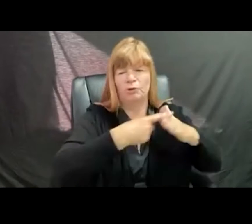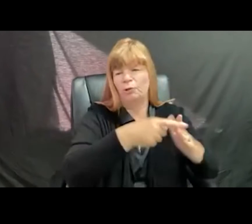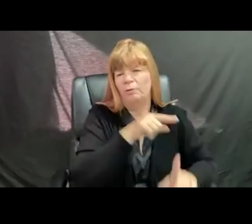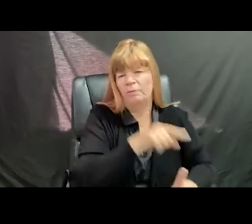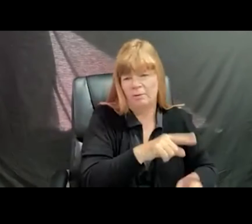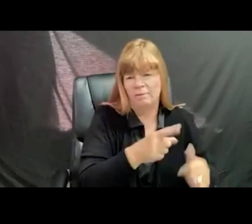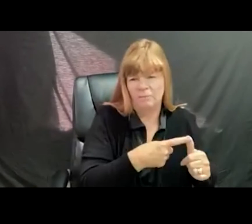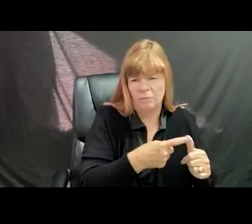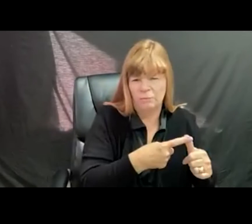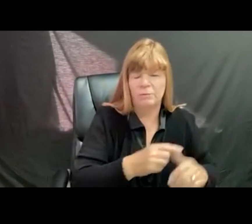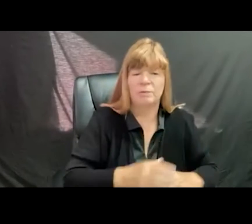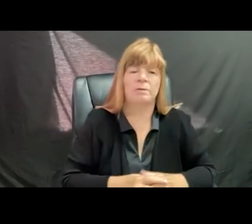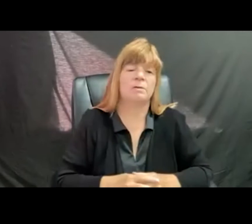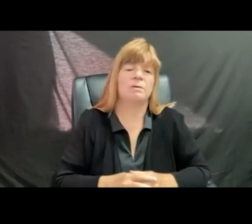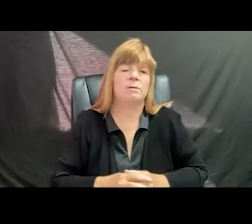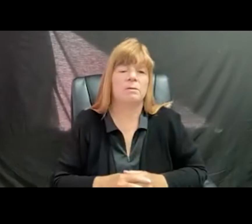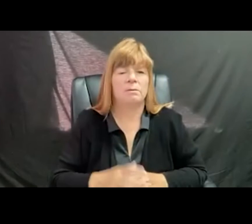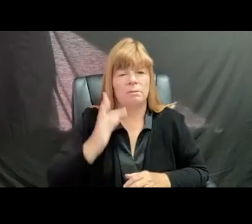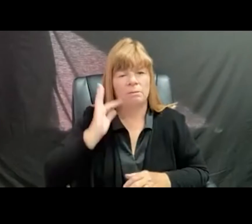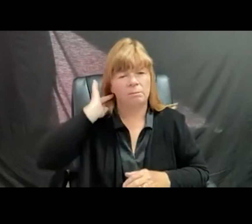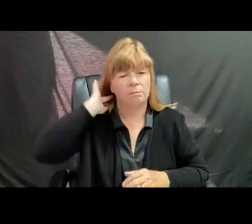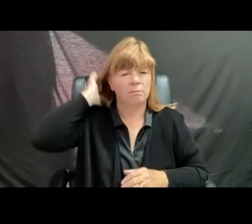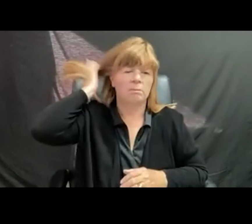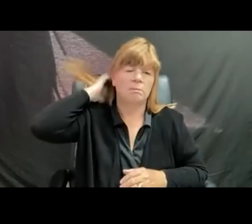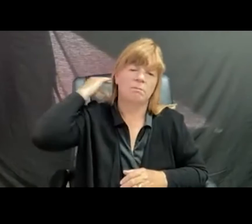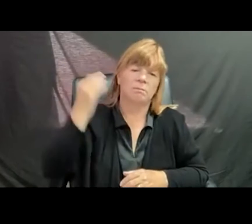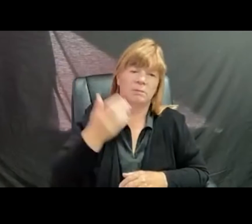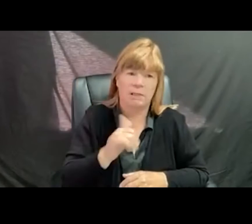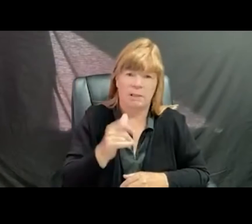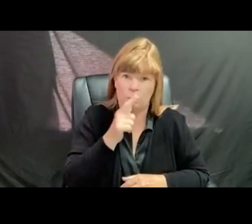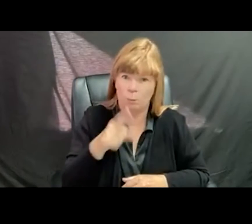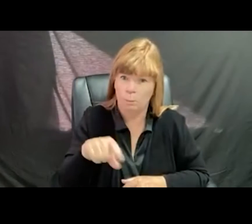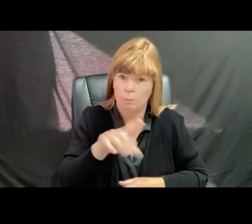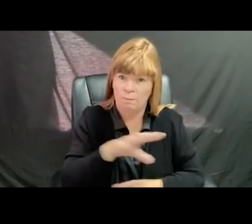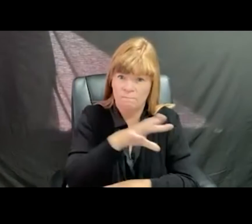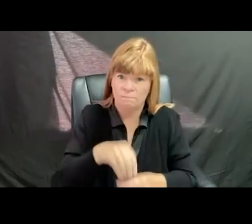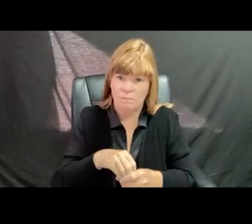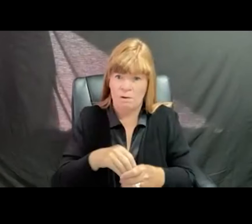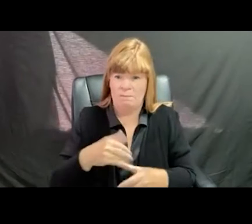um if you anybody involved in this has a student that they feel is